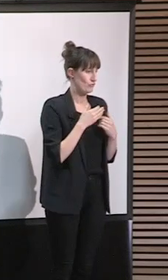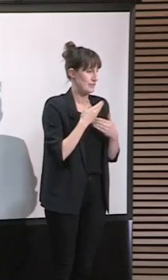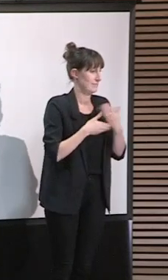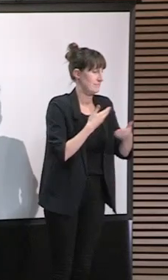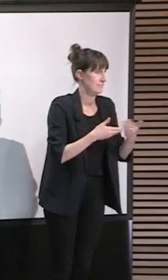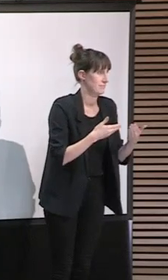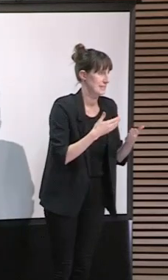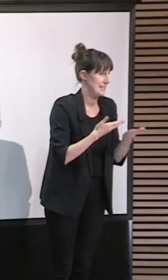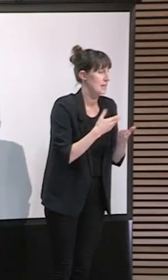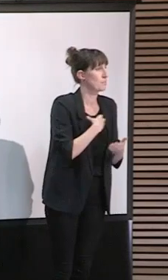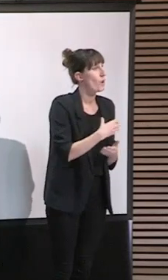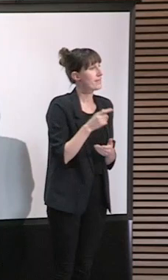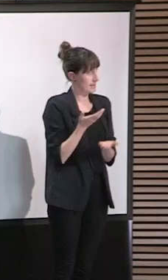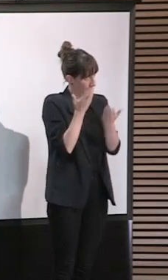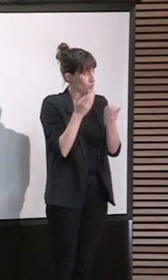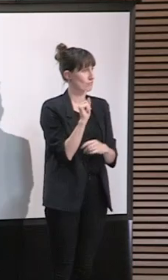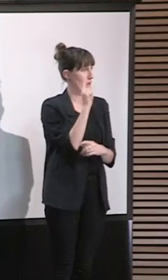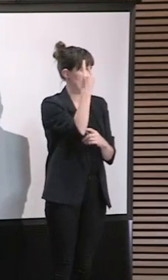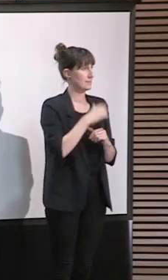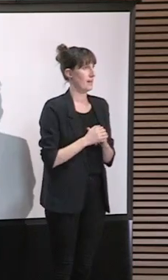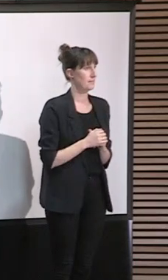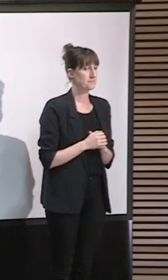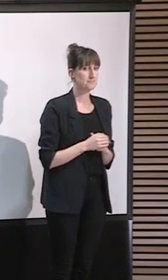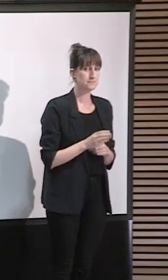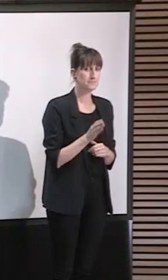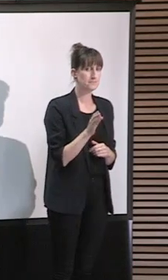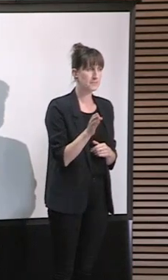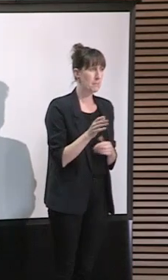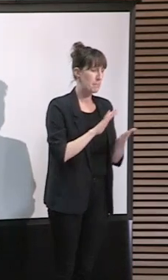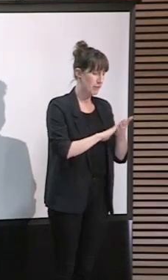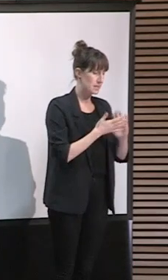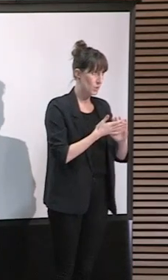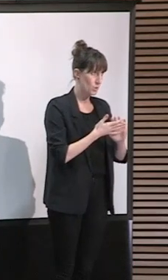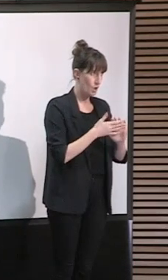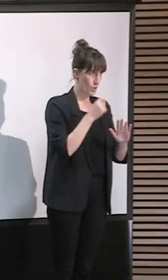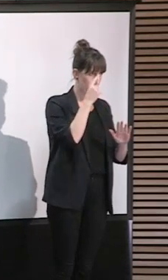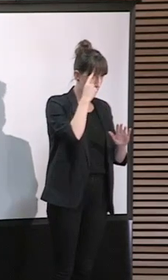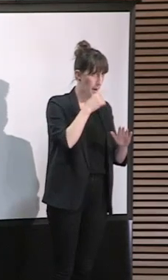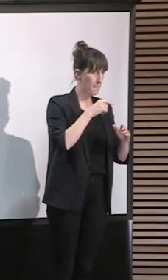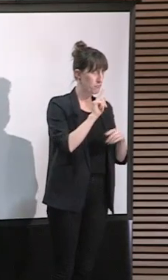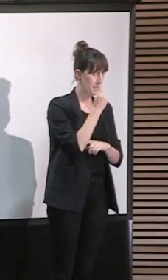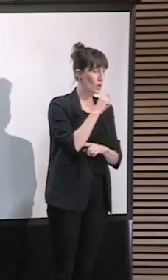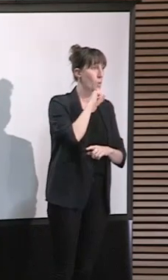obviously I'm not going to get into the ins and outs. That's a matter goer the Prime Minister but that's where the